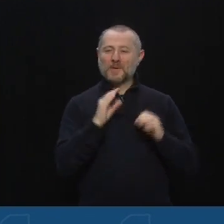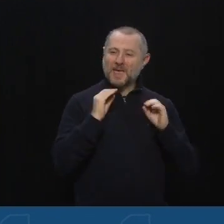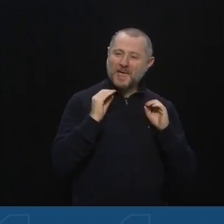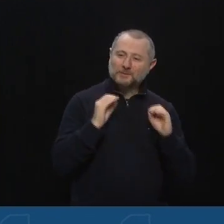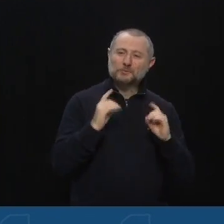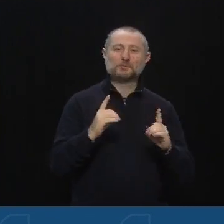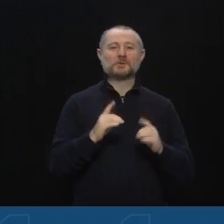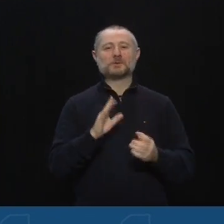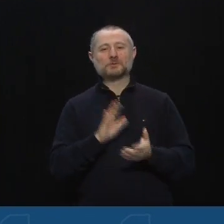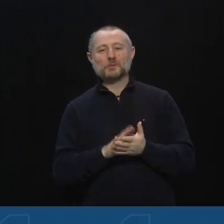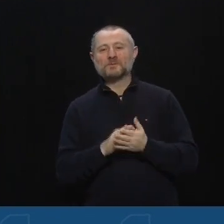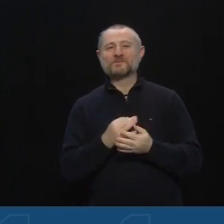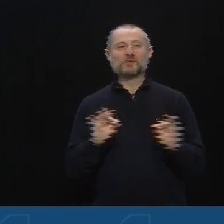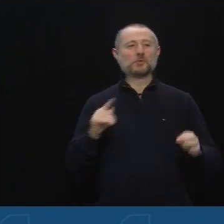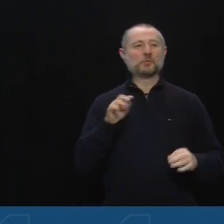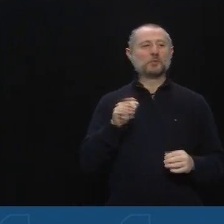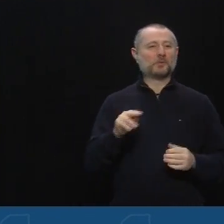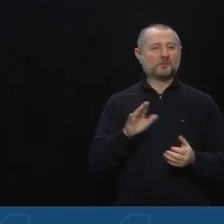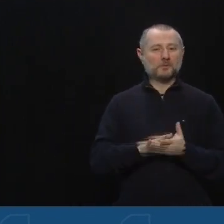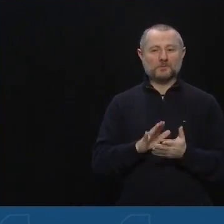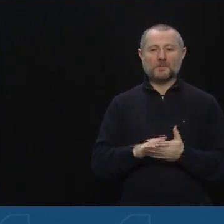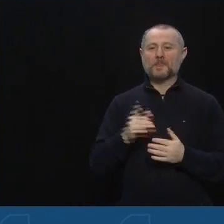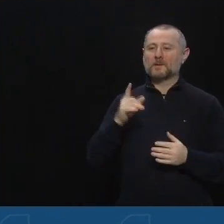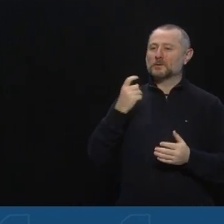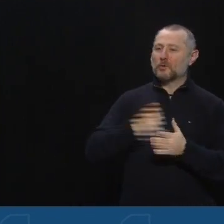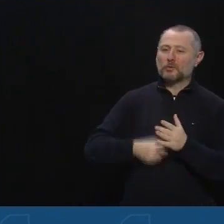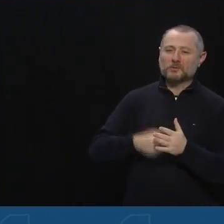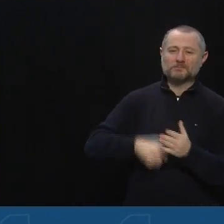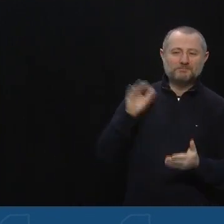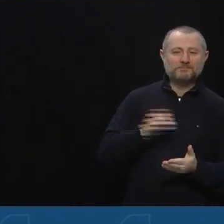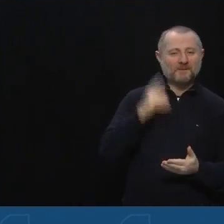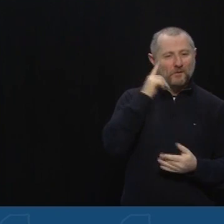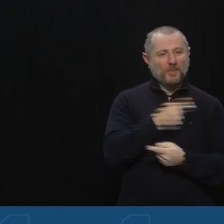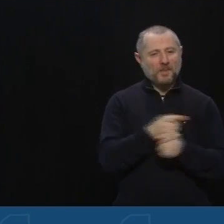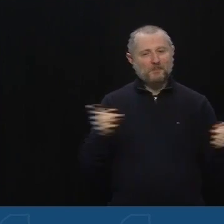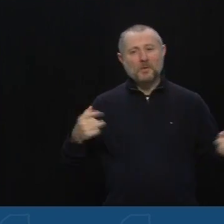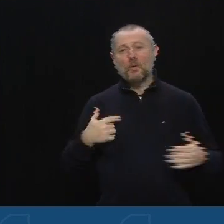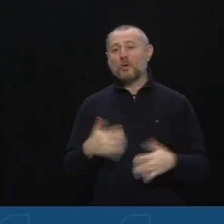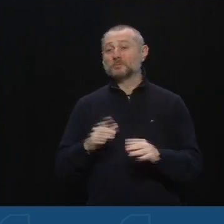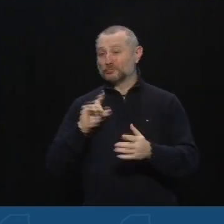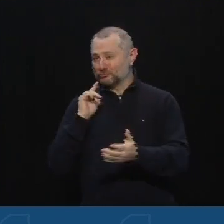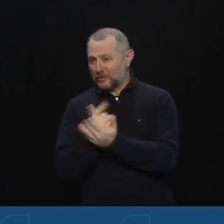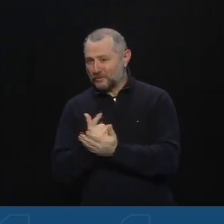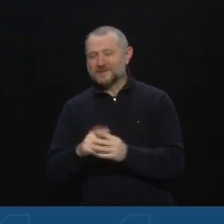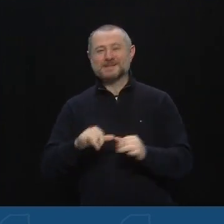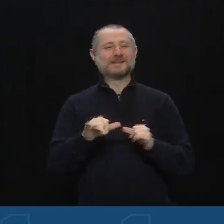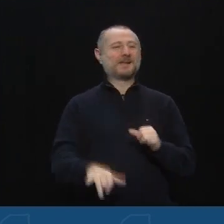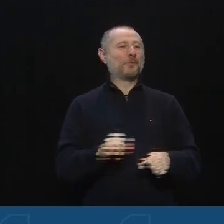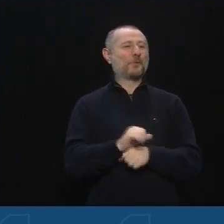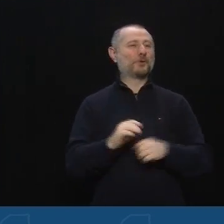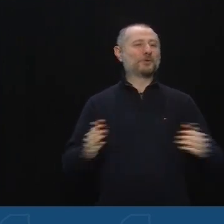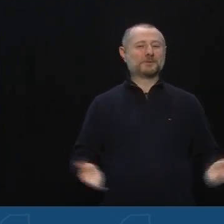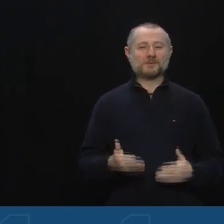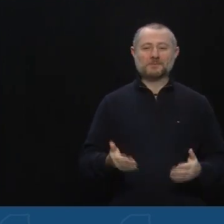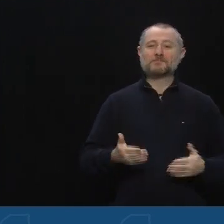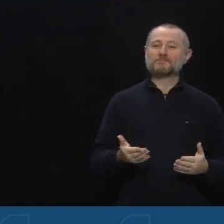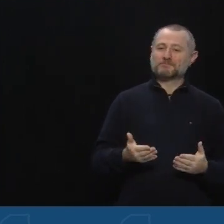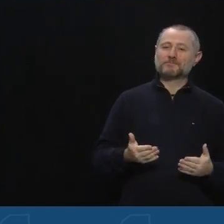WE HAVE TO BRING MORE STUDENTS FINANCIALLY. FREE TUITION, STIPENDS AND GET THEM TO REMAIN HERE AFTER THEY